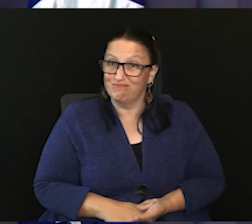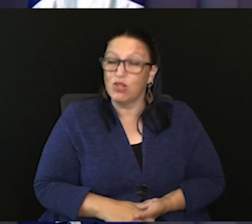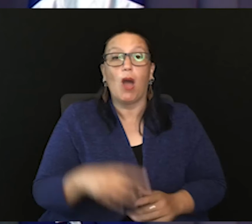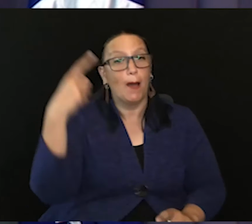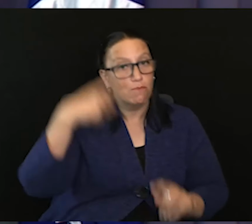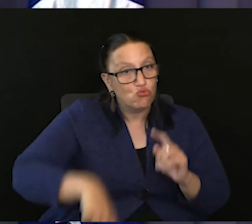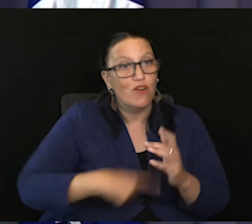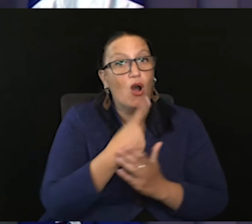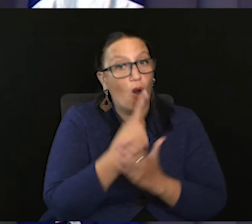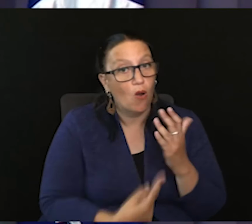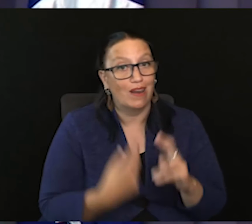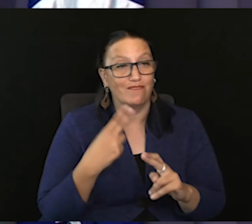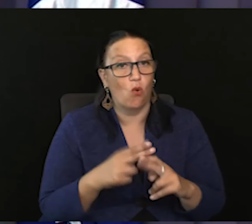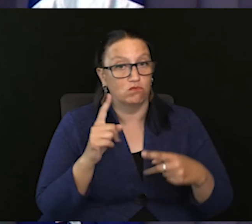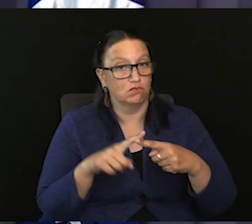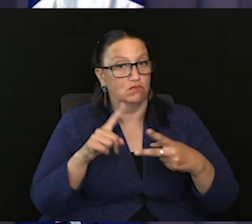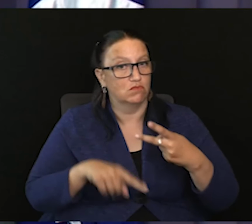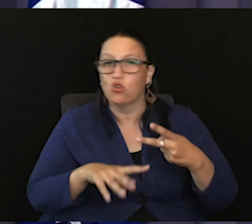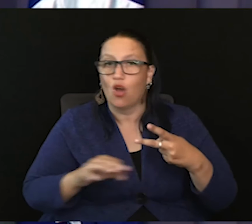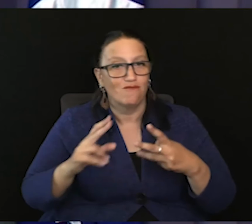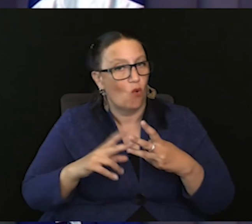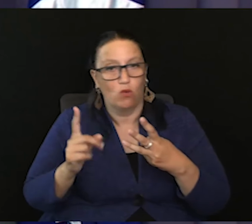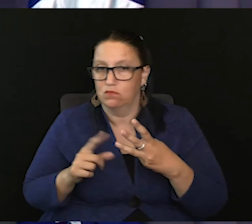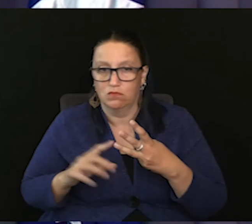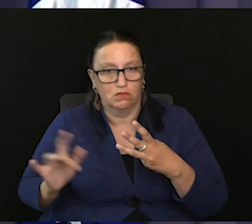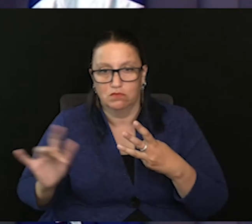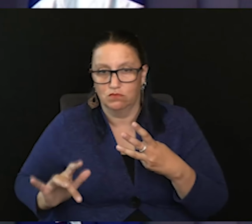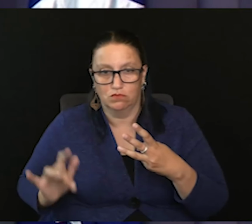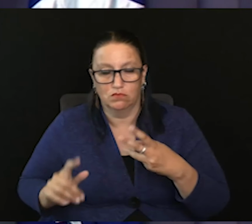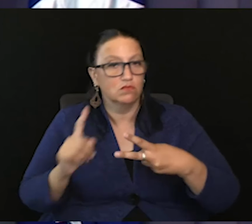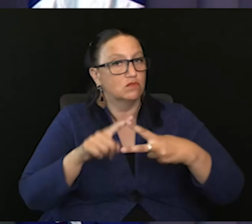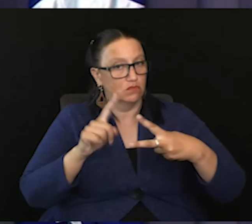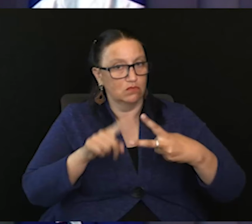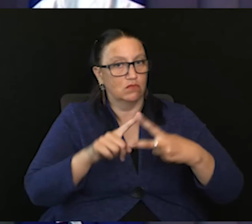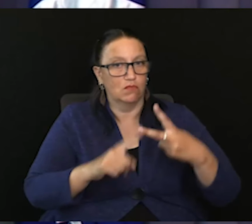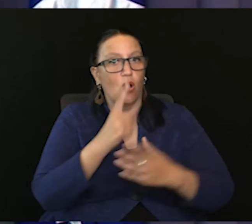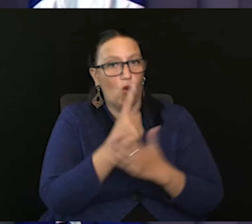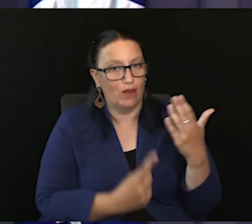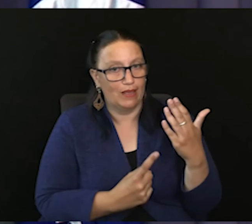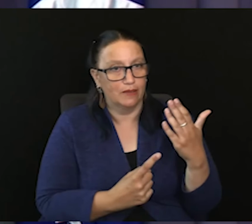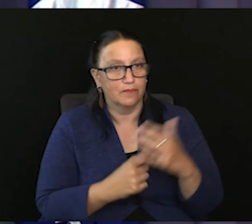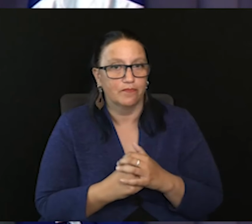a standard first two doses of vaccination. Now, I know there is interest in the potential for Novavax being